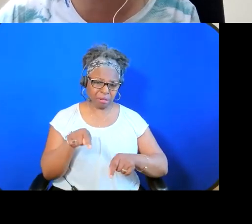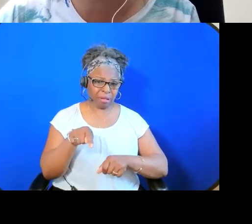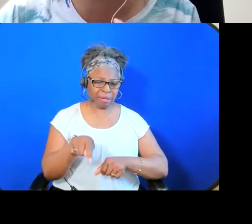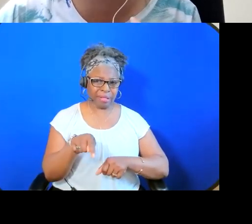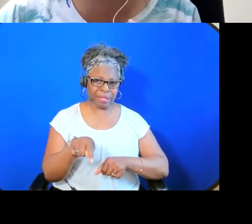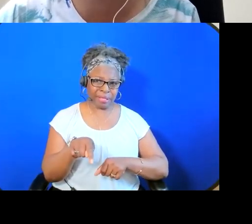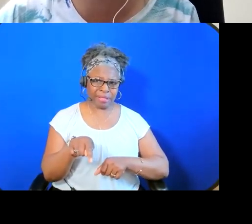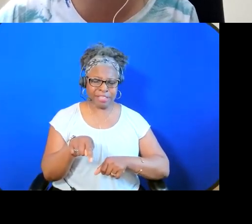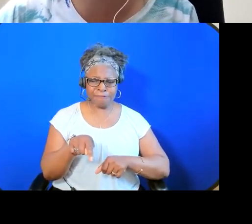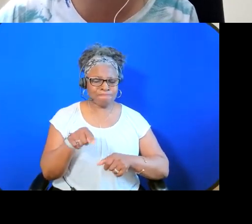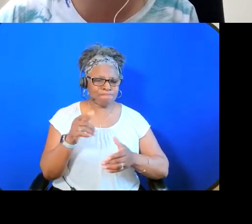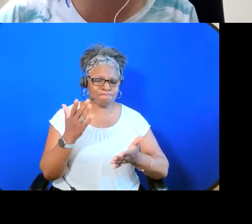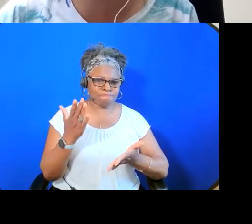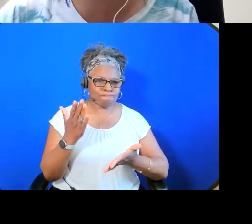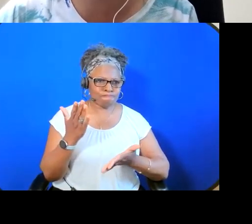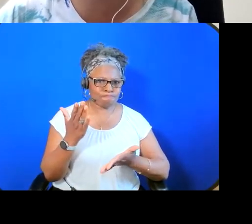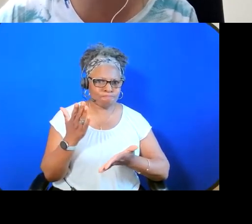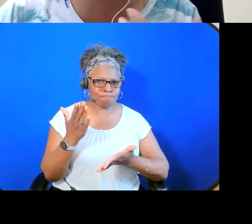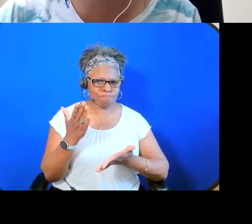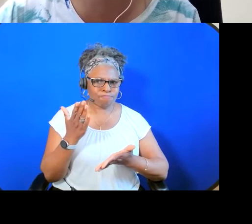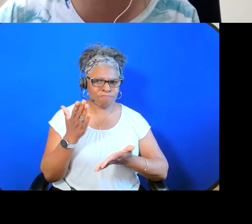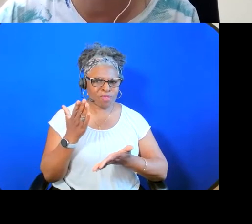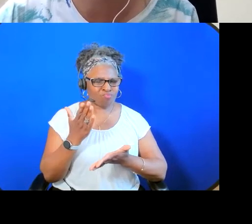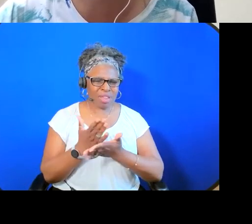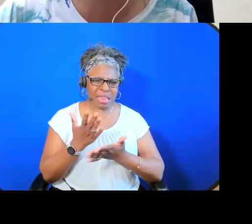didn't really well, they didn't have access to many of